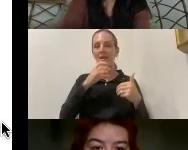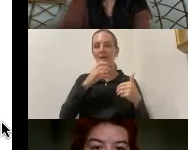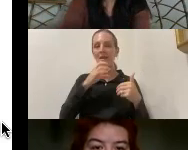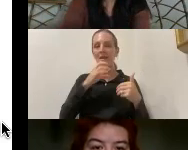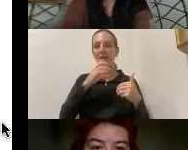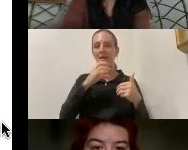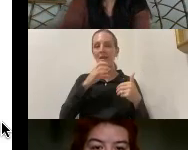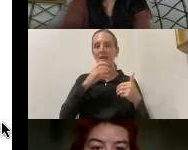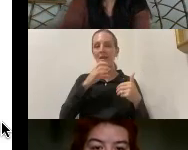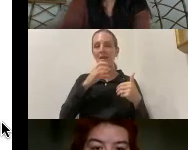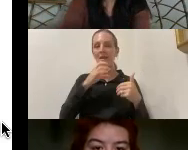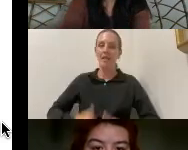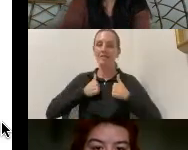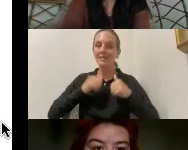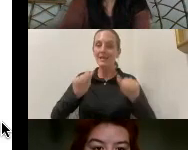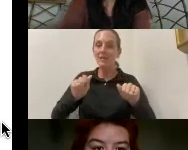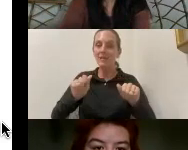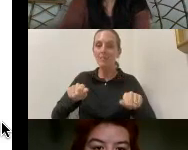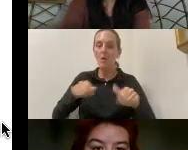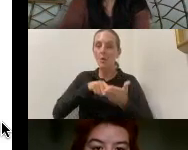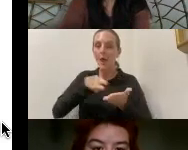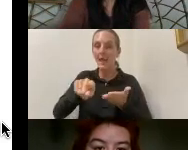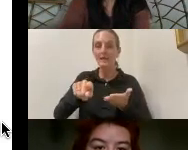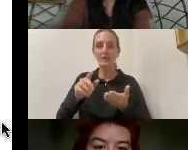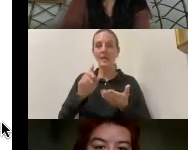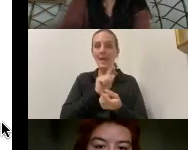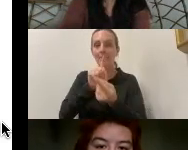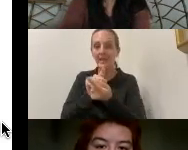And to also meet them where they're at, some of them have children; some of them are caring